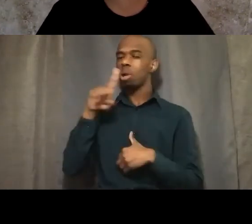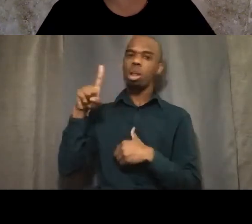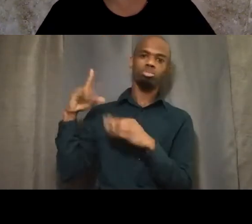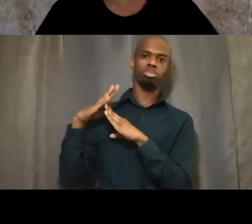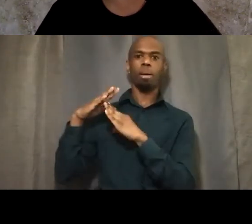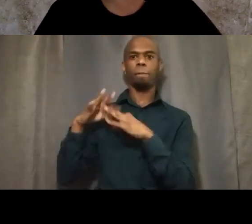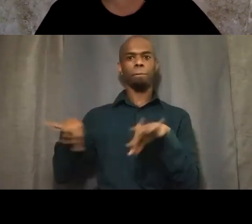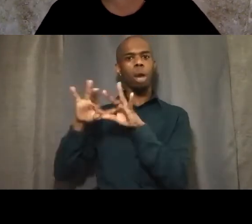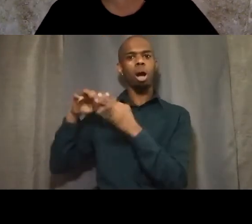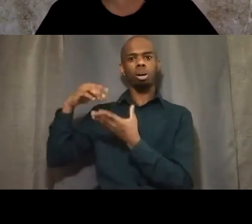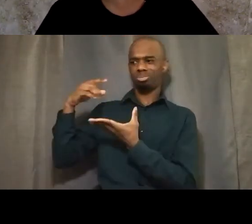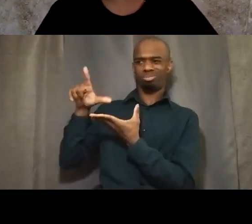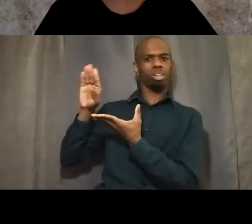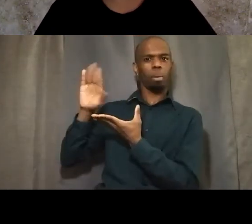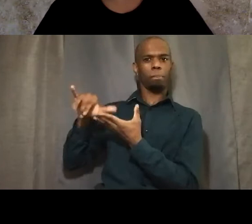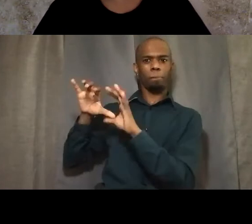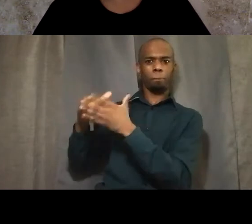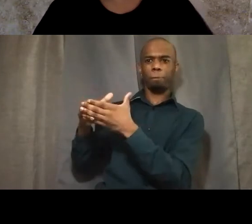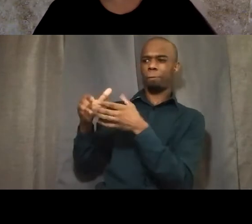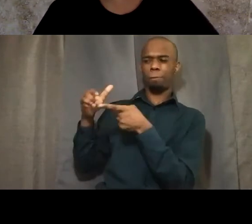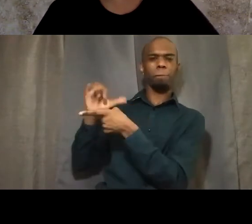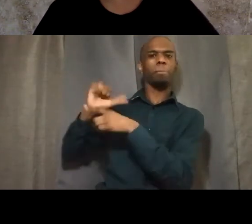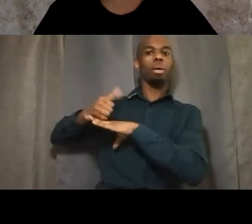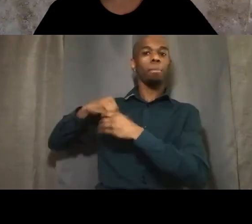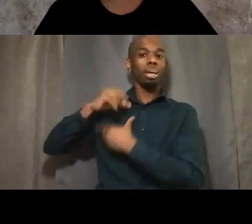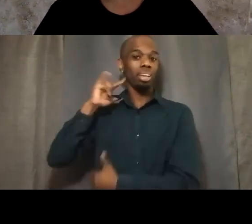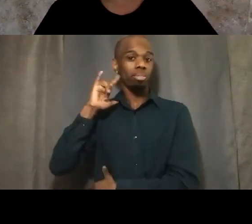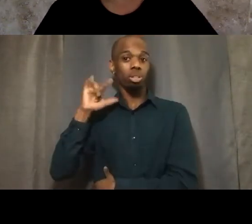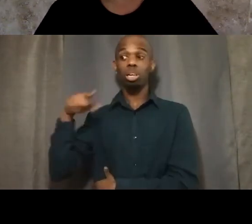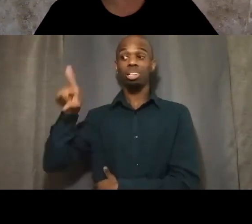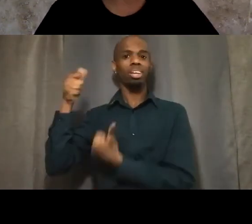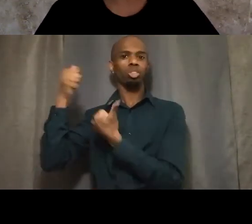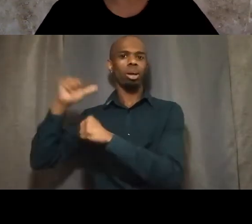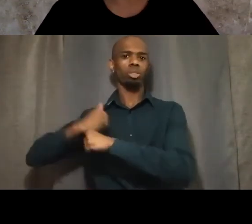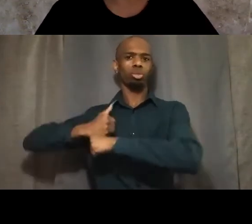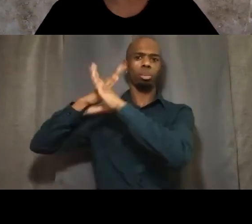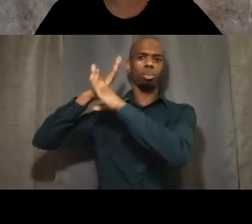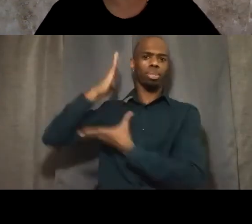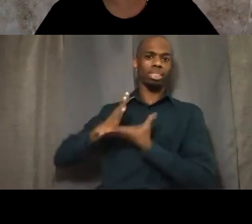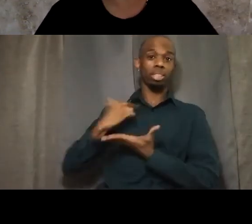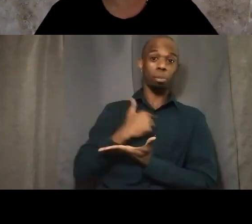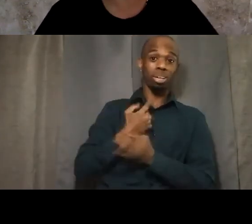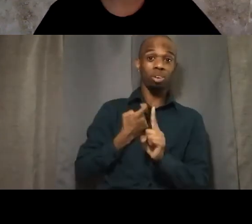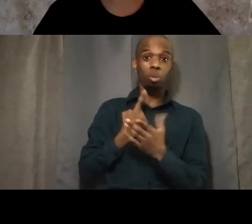And so we're gonna make sure that we get this passed and you're enlisted to help us get this passed.